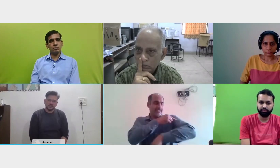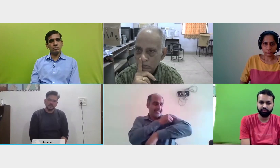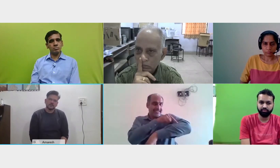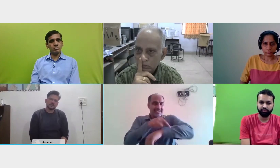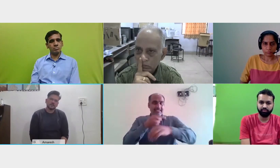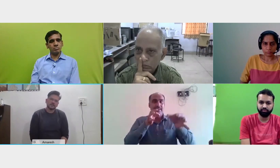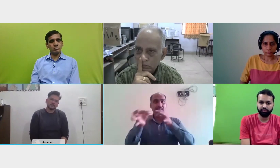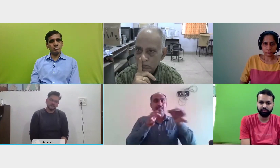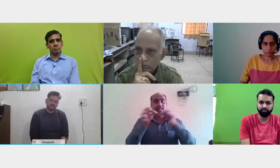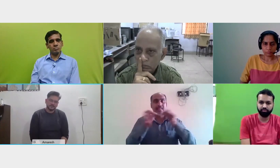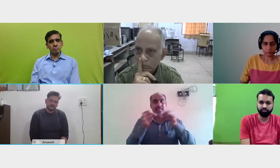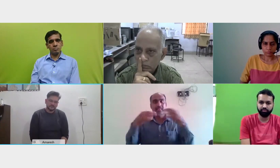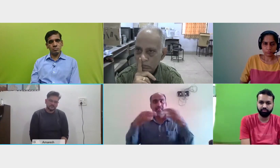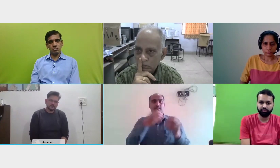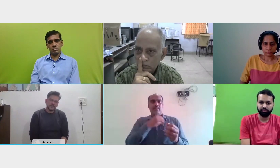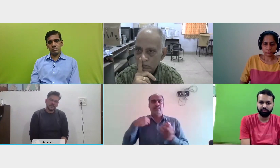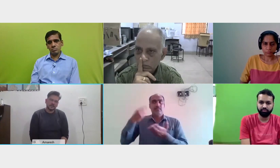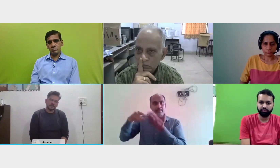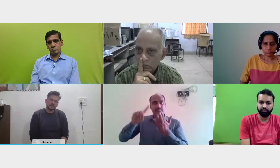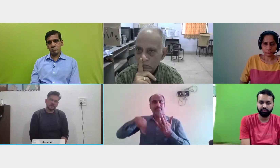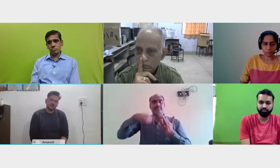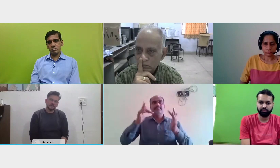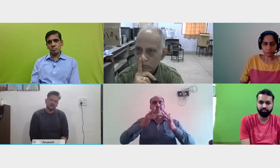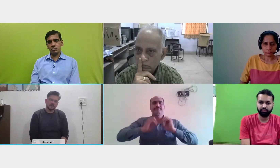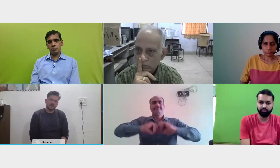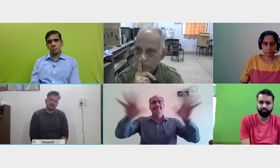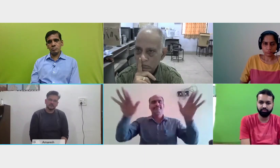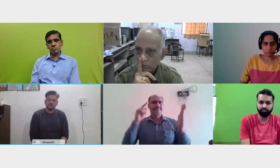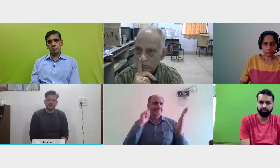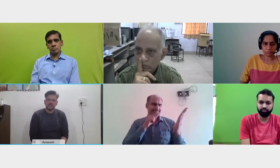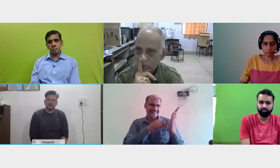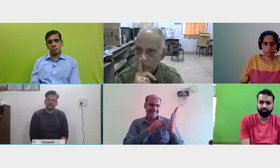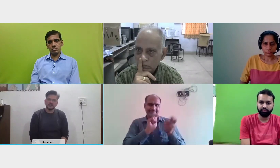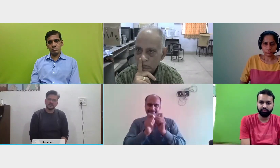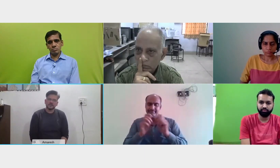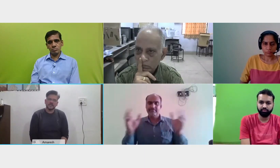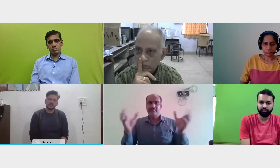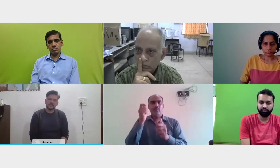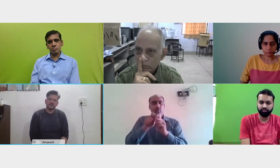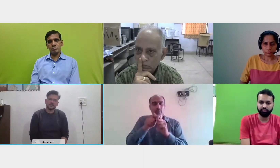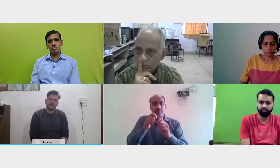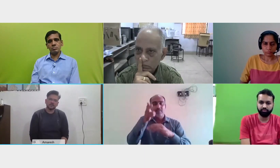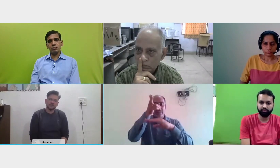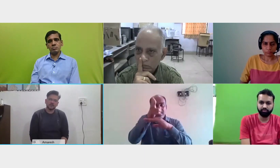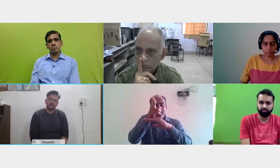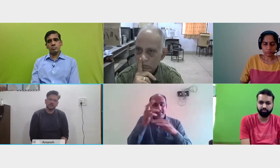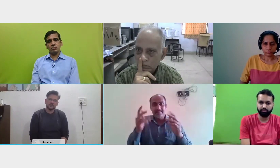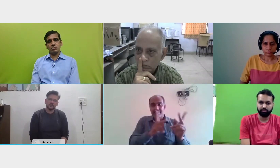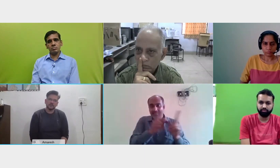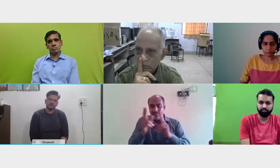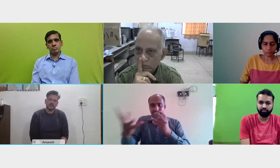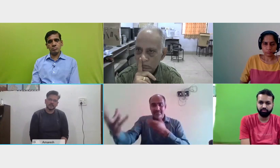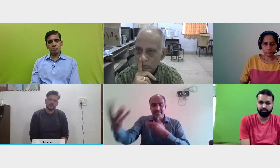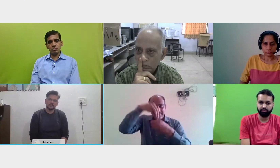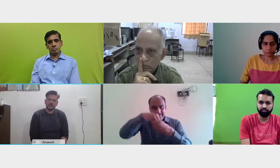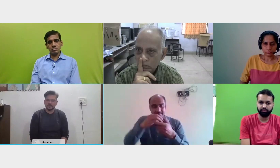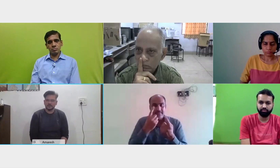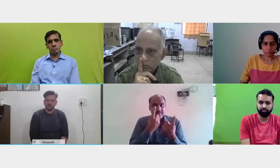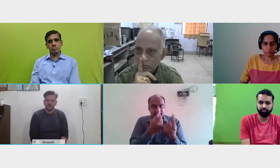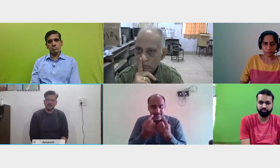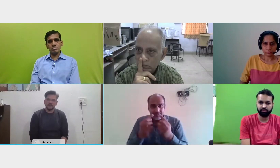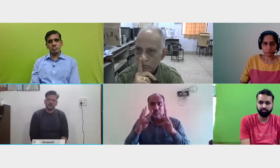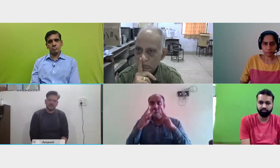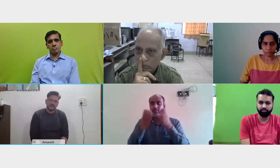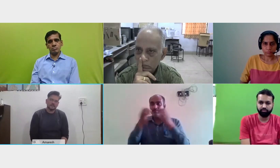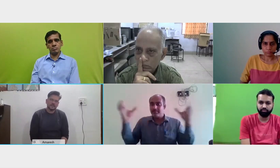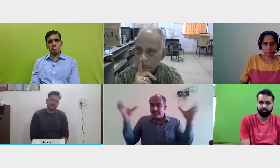was done and the person expert had to explain what the particular word meant and we may